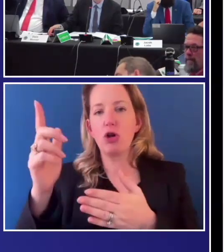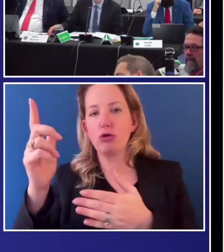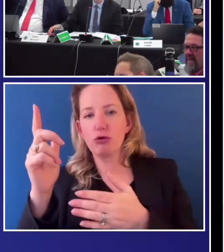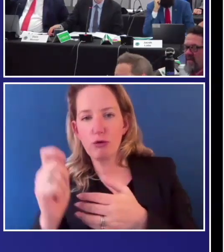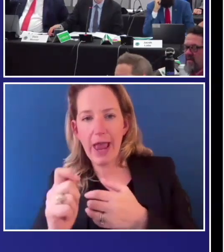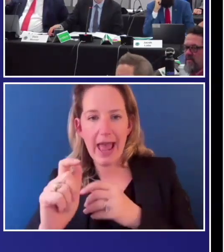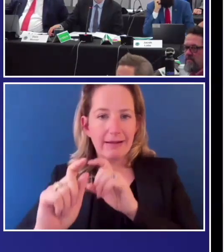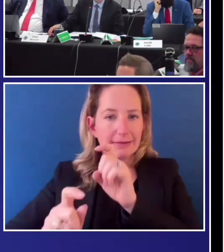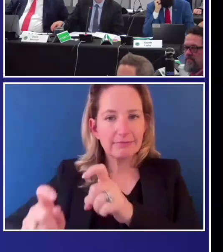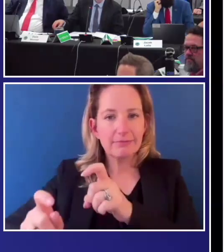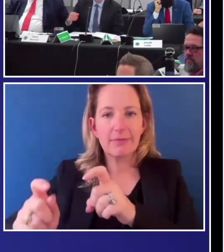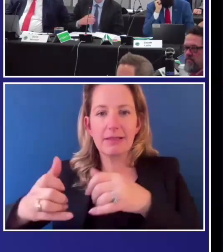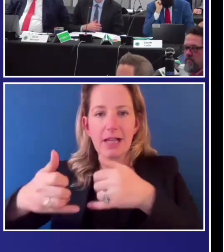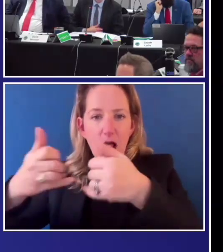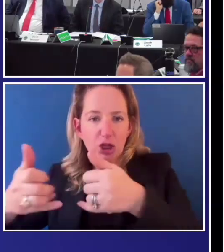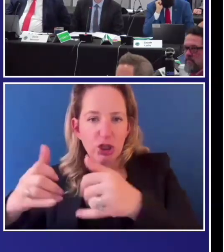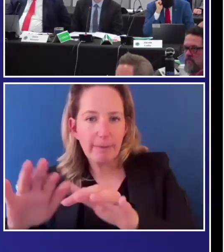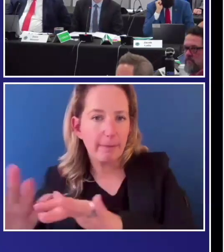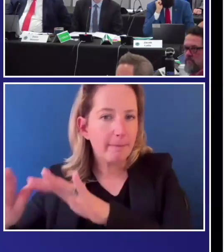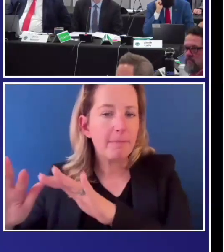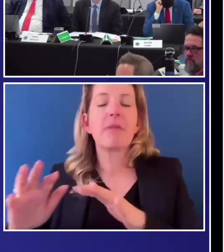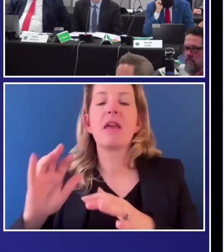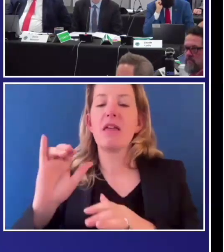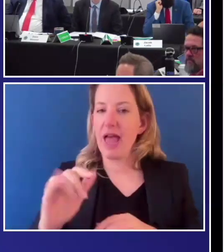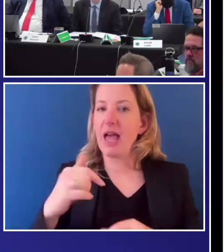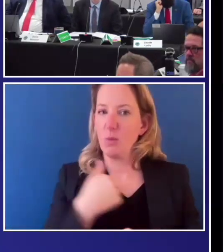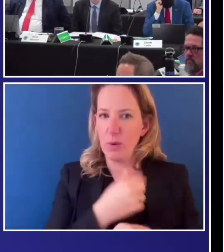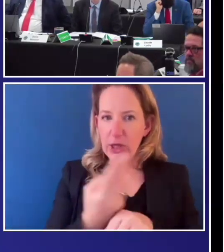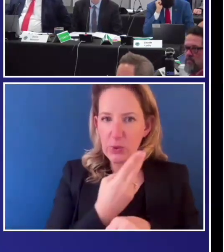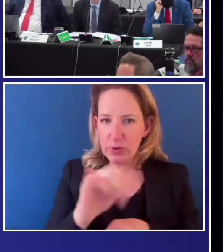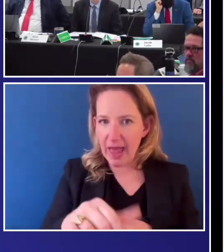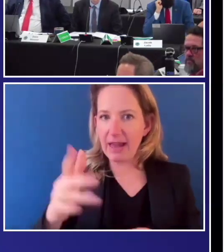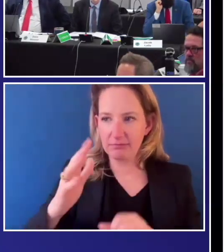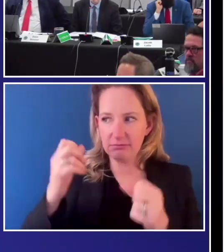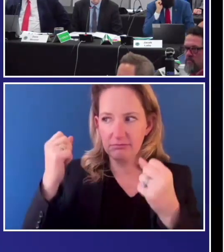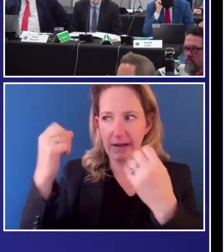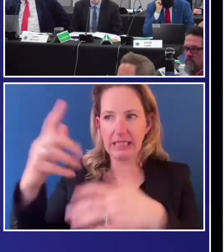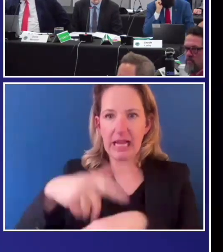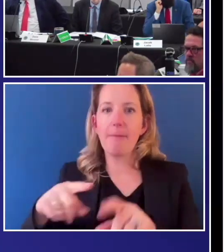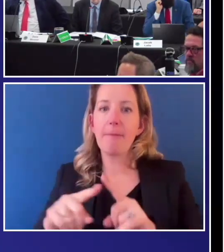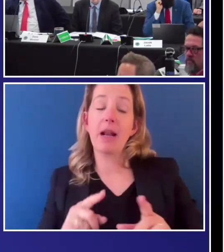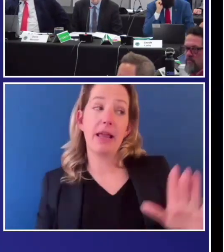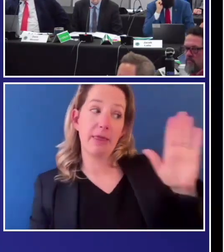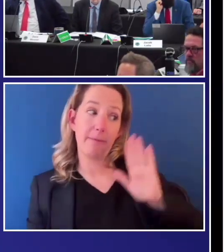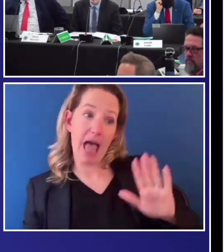sections, but that has in the past caused some confusion at postsecondary